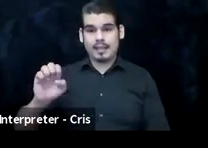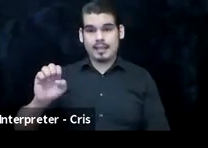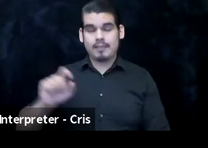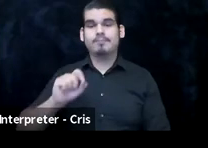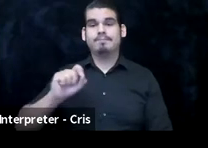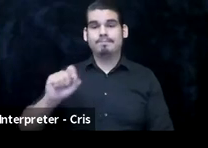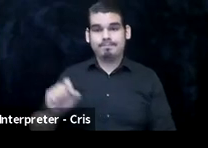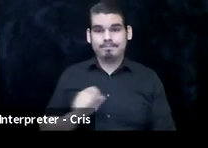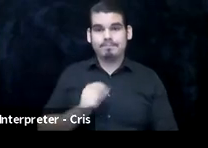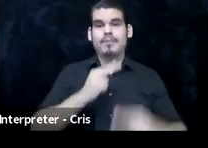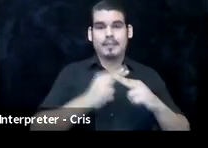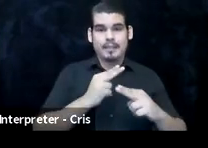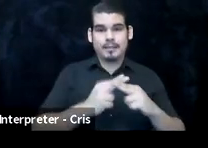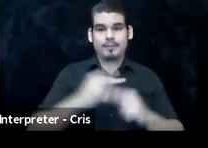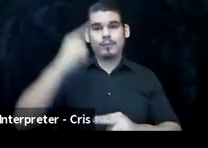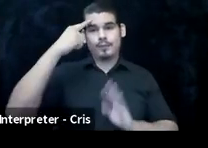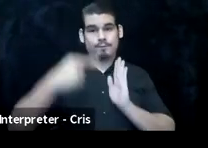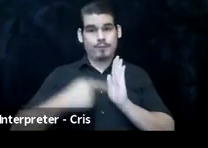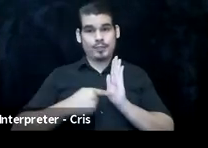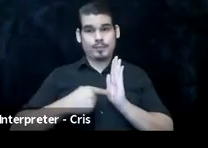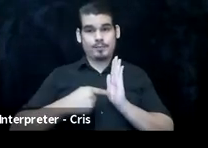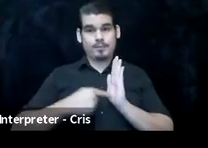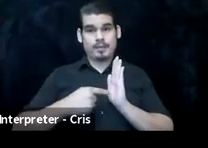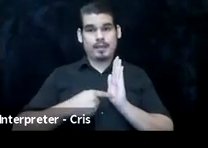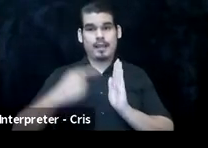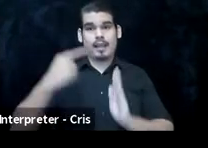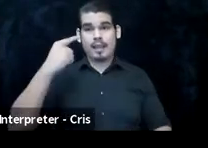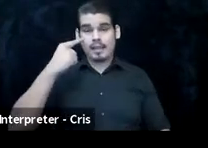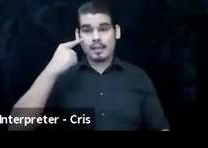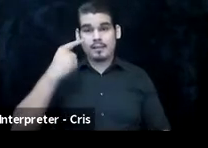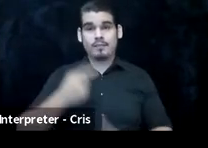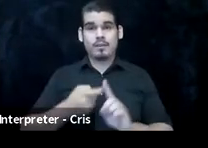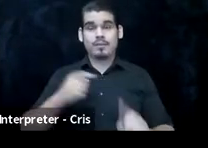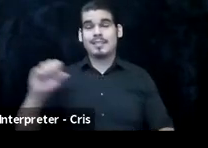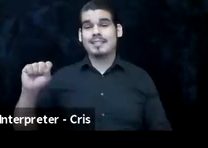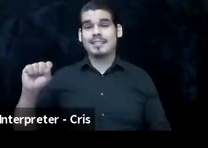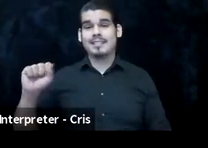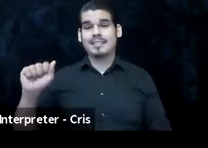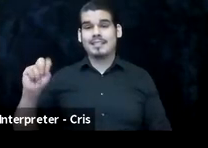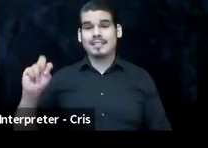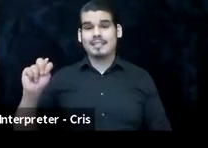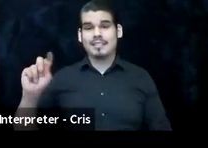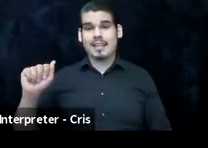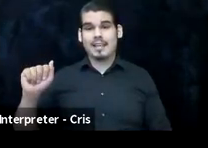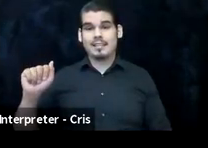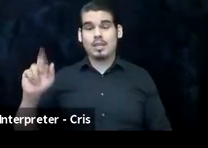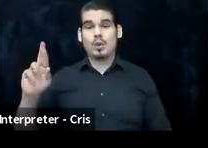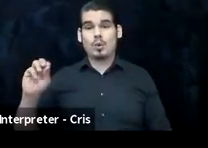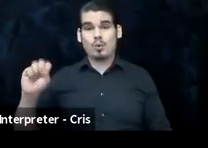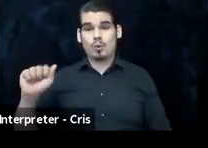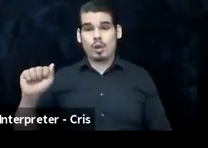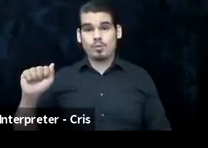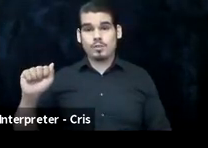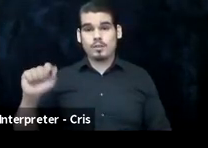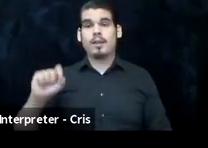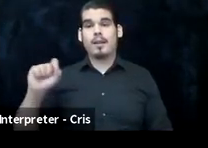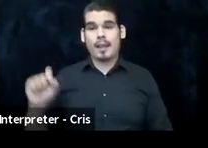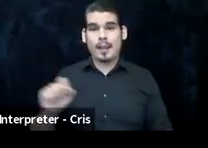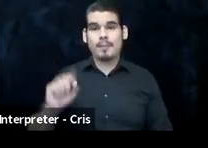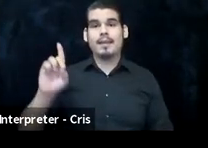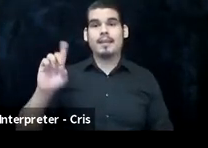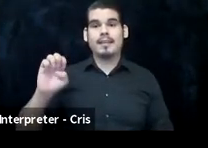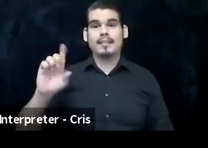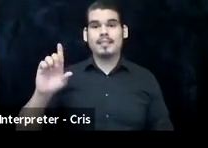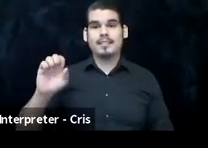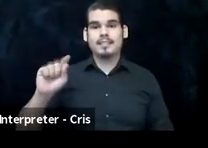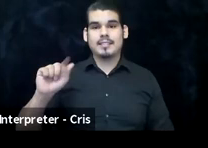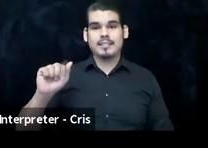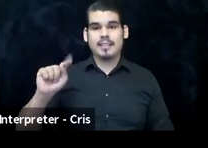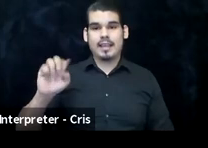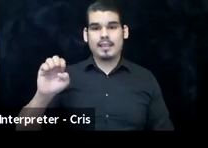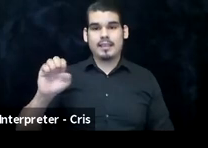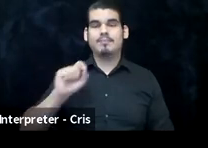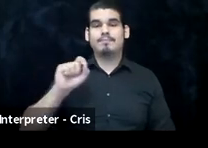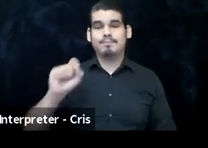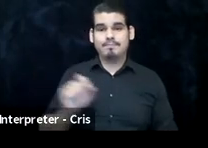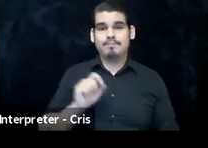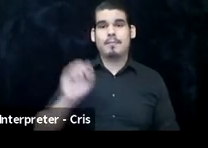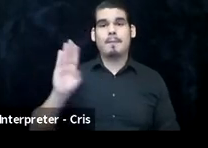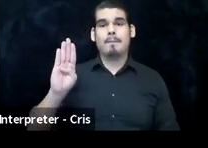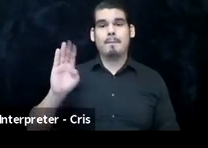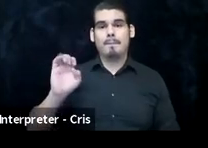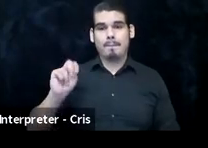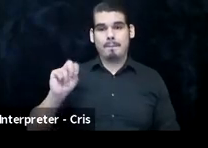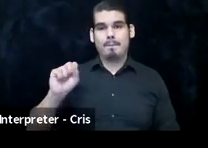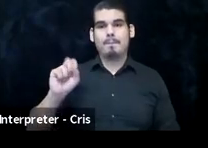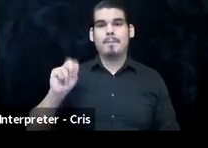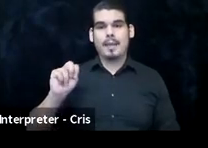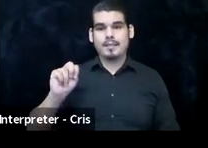Katherine Squire: For example, for the I think it was a delegate from Santa Rosa you're actually going to put your college so Santa Rosa first comment and then delegate Benson so that would be the correct way I apologize I just wanna make sure we're clarifying that.